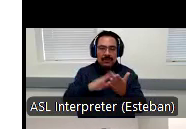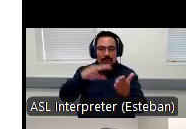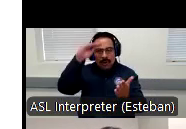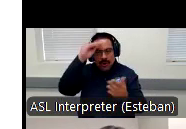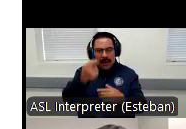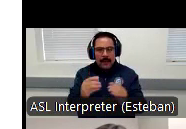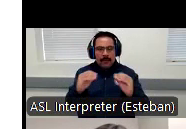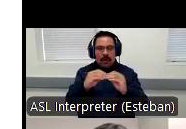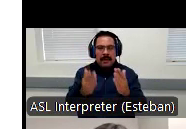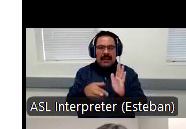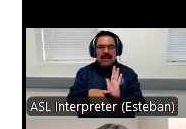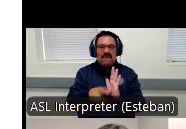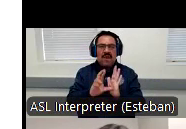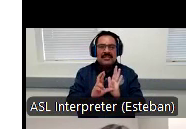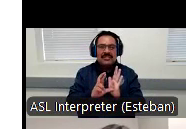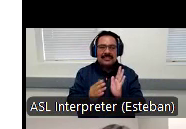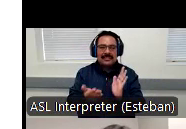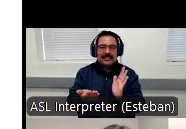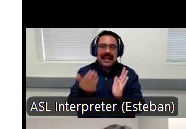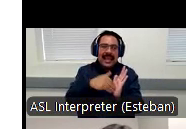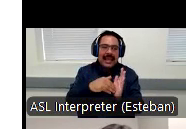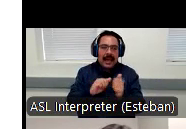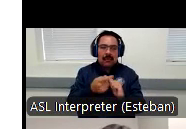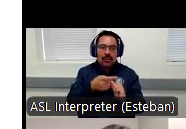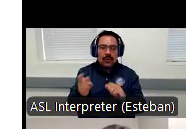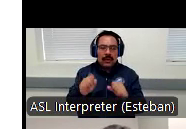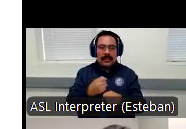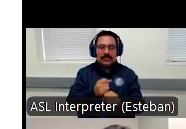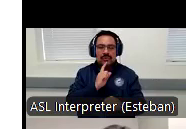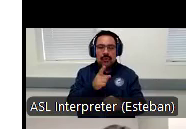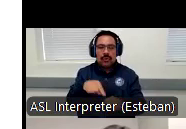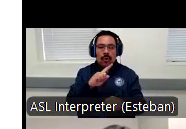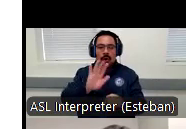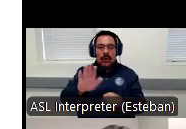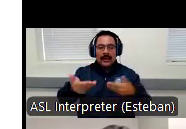maybe refresh a little bit, about how you can ensure that your guests with disabilities have